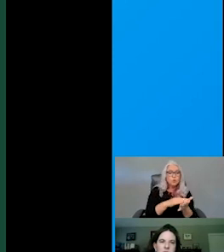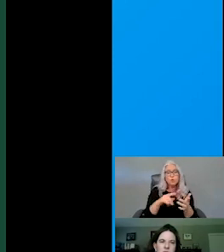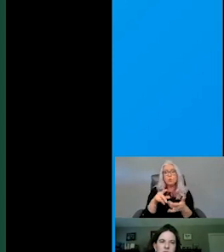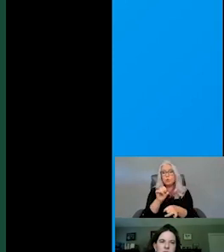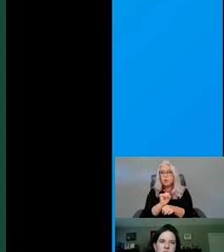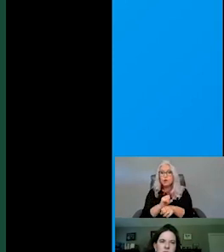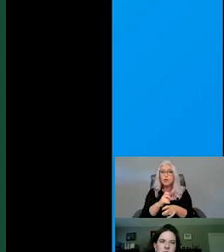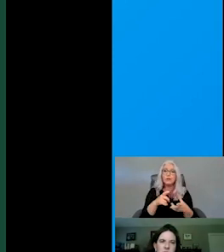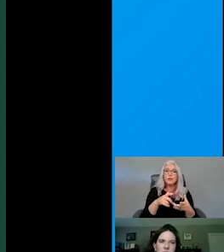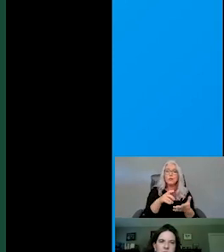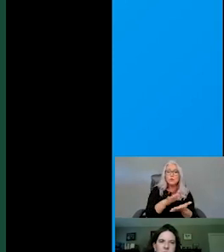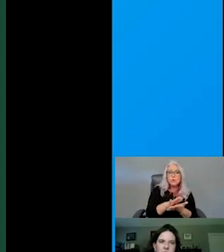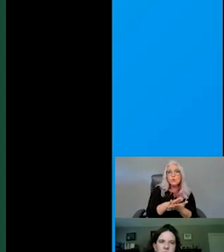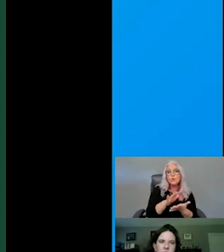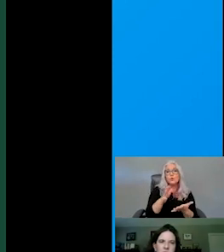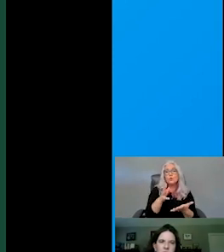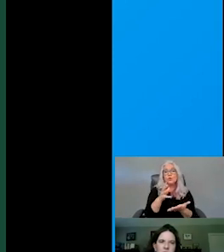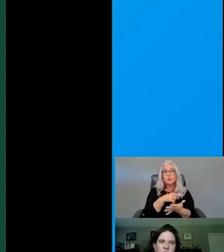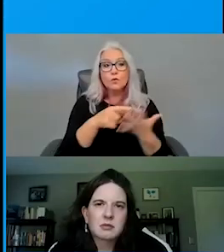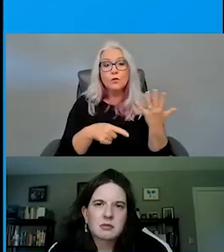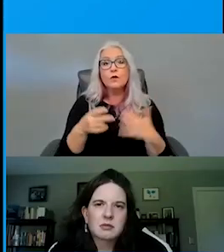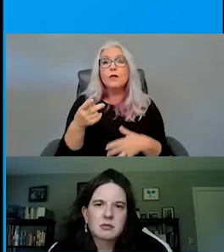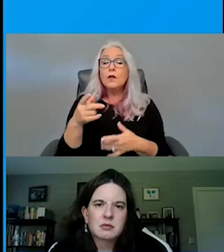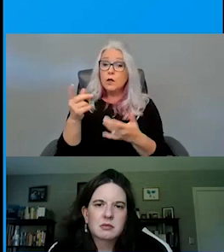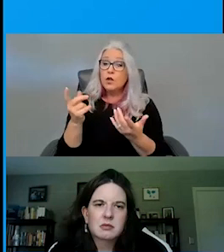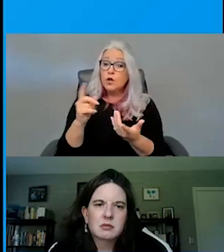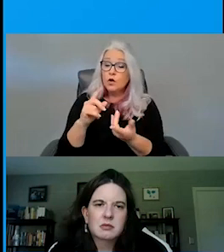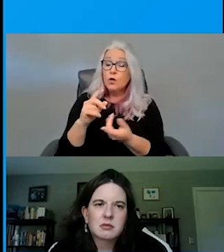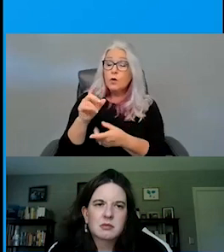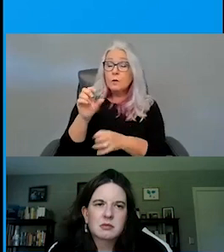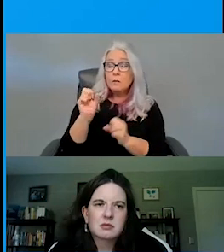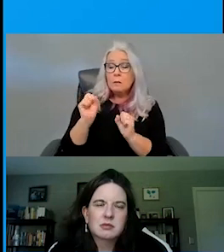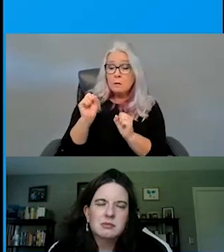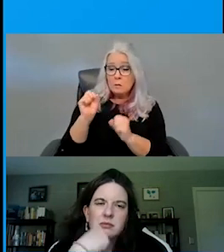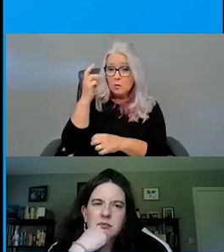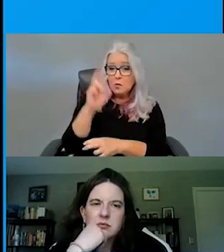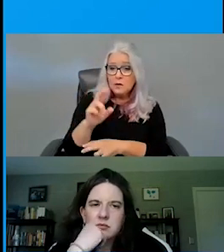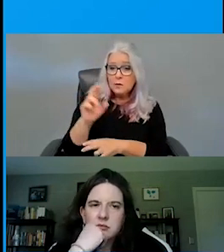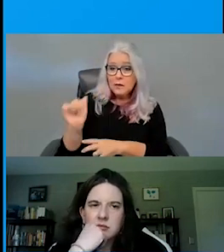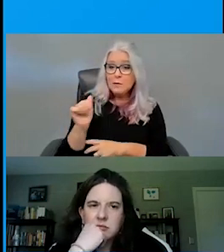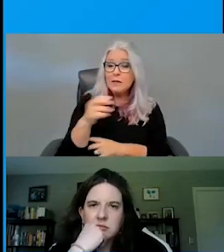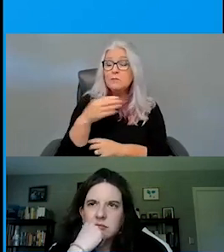reasonable accommodations and modifications and how they come to play. In the context of